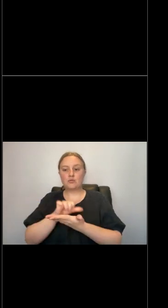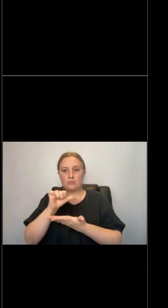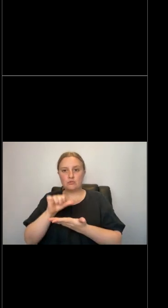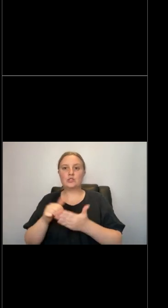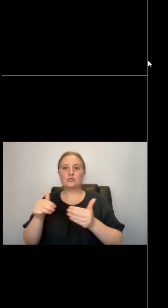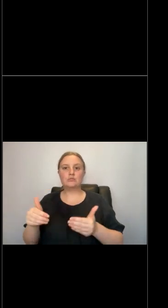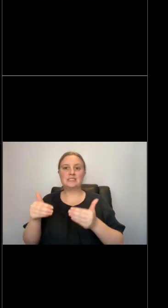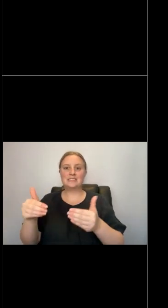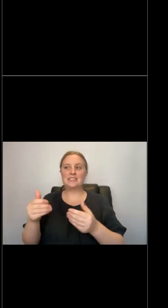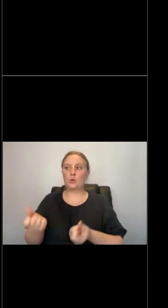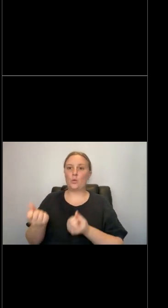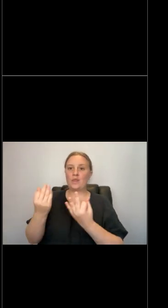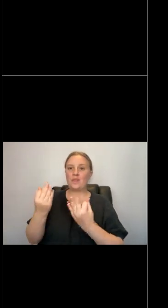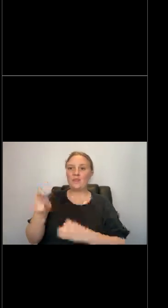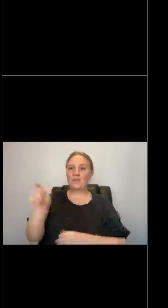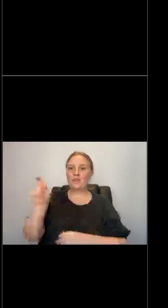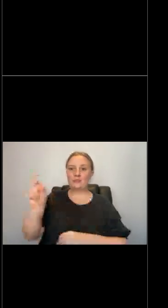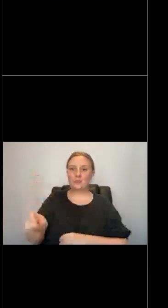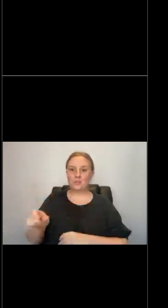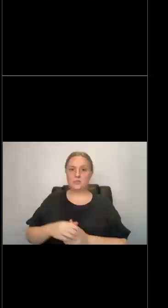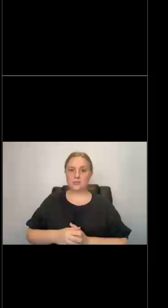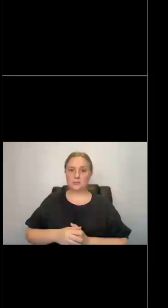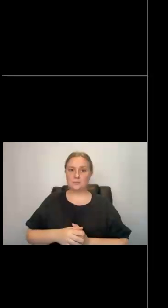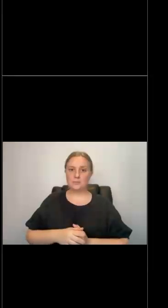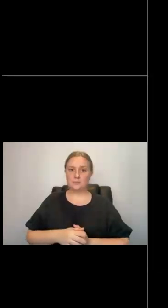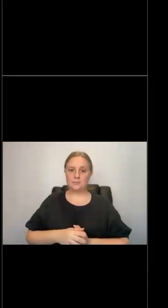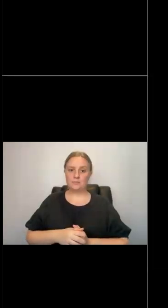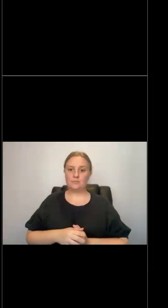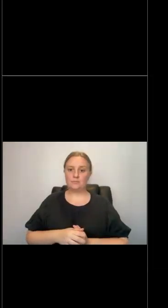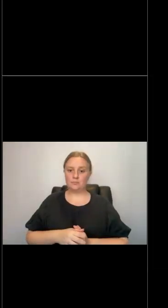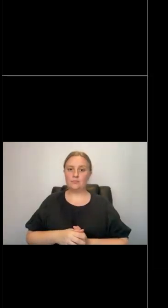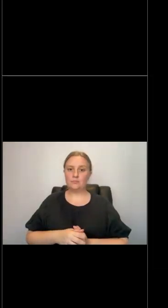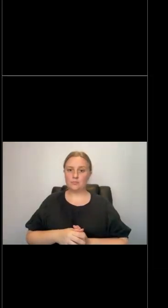I should say, the persons persons who are the subject of examination.